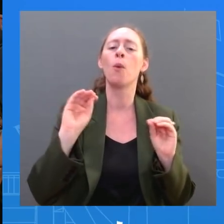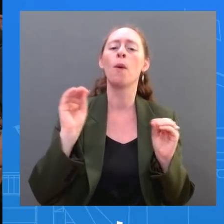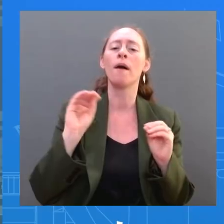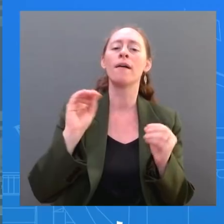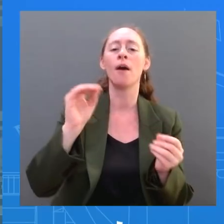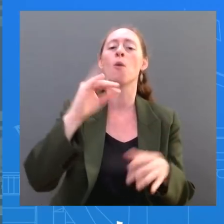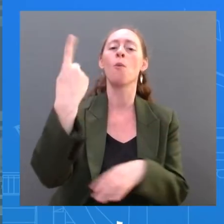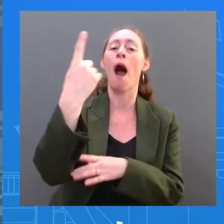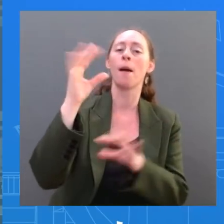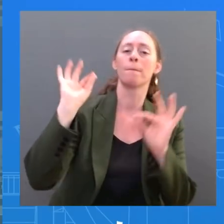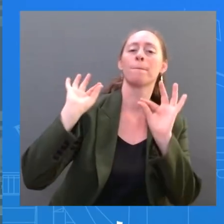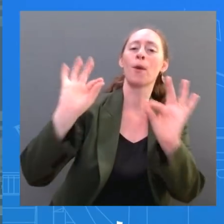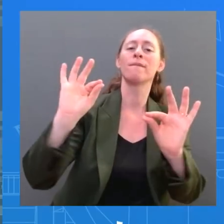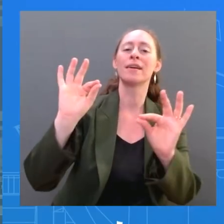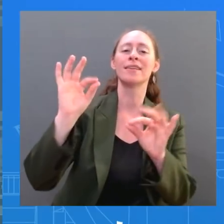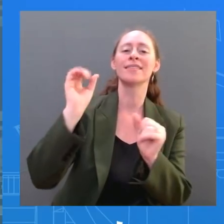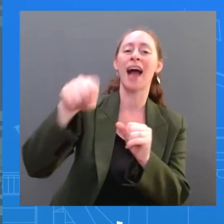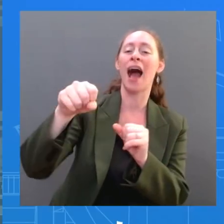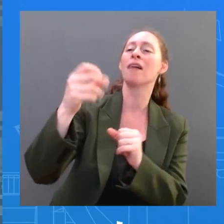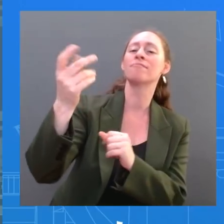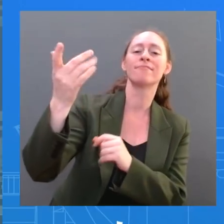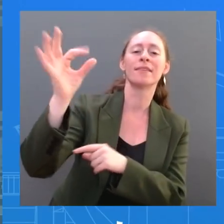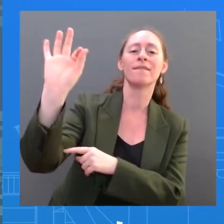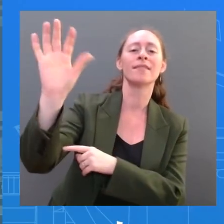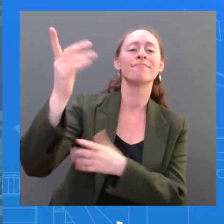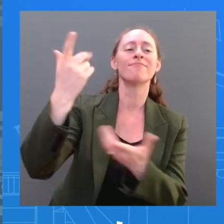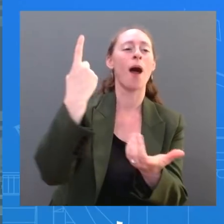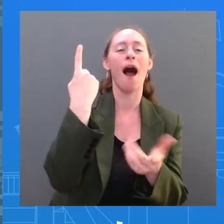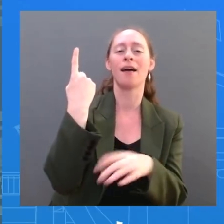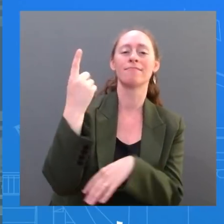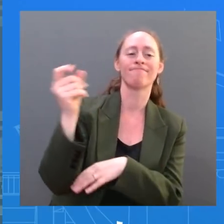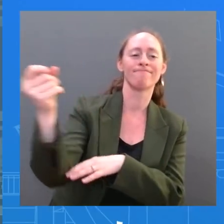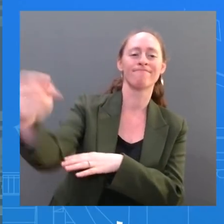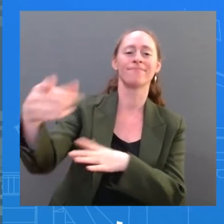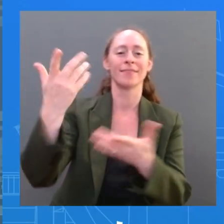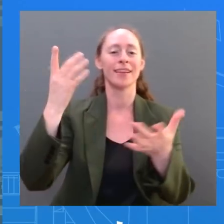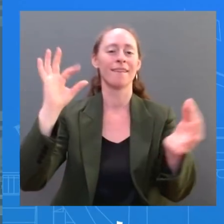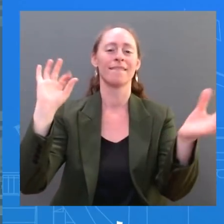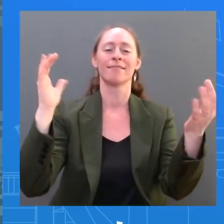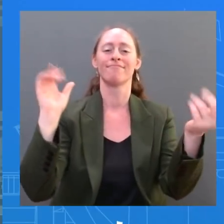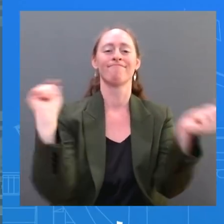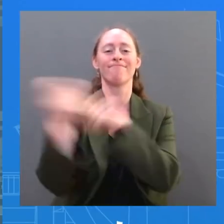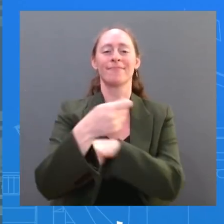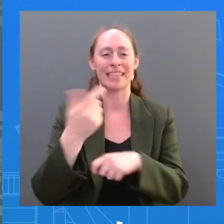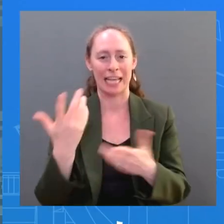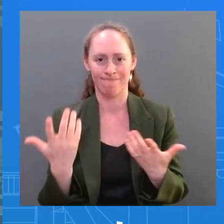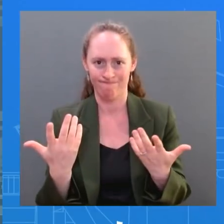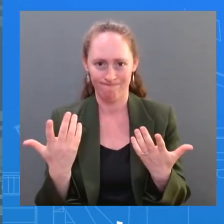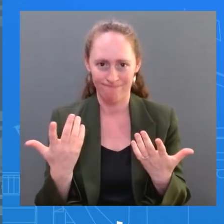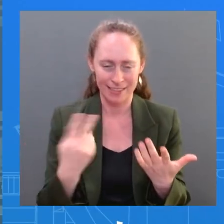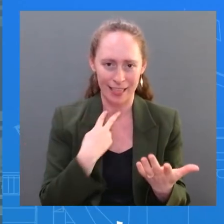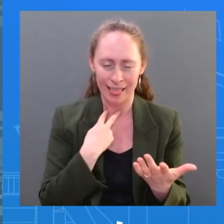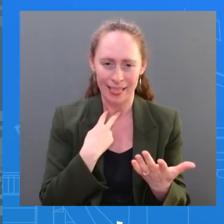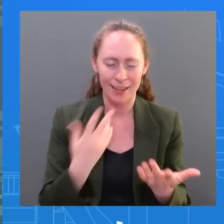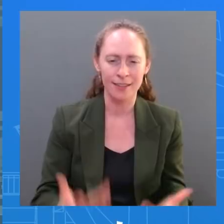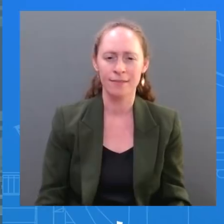Ms. Klein: There are -- there are many new things in here, so let me -- let me walk through a few of them. First of all, on privacy: You know, what we are seeing